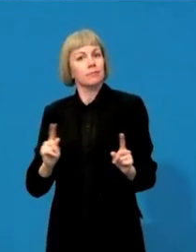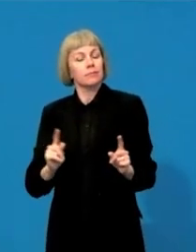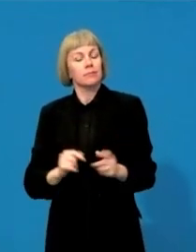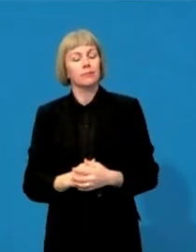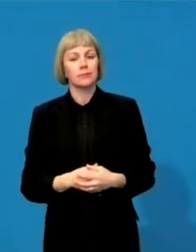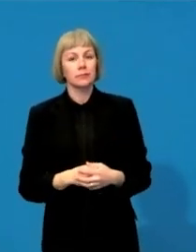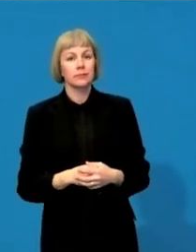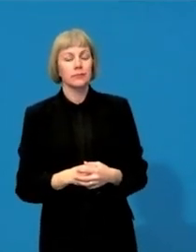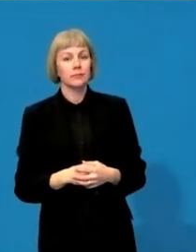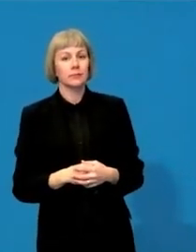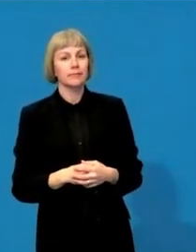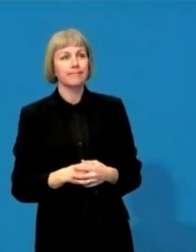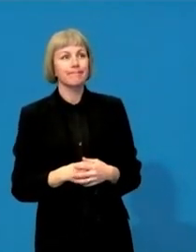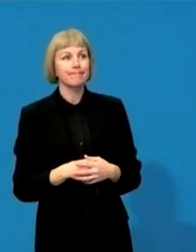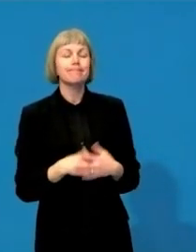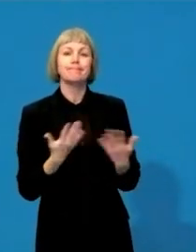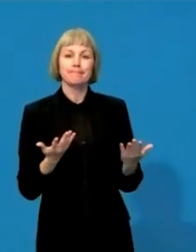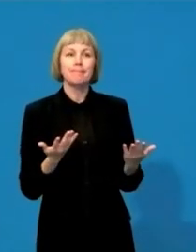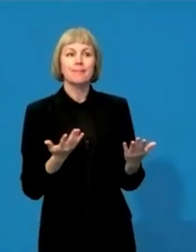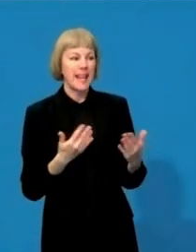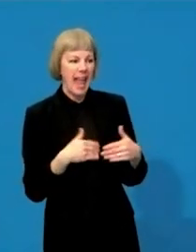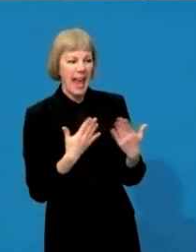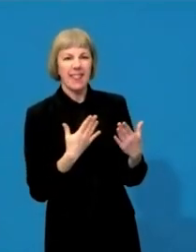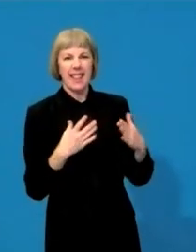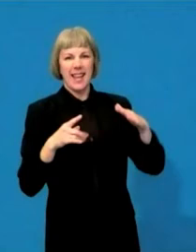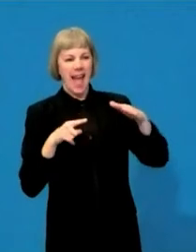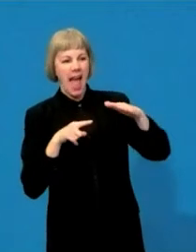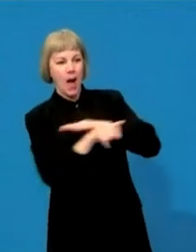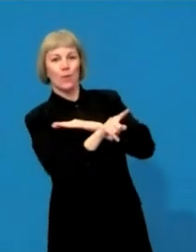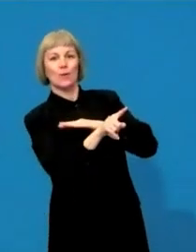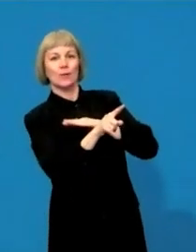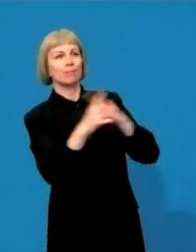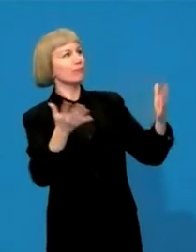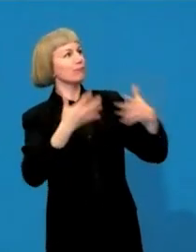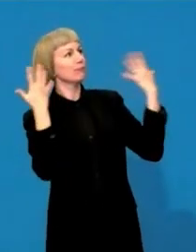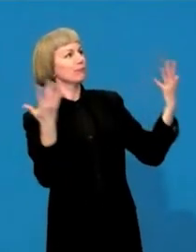Well, anything to do with being outdoors. They hate being indoors.